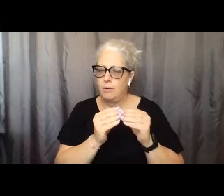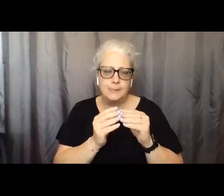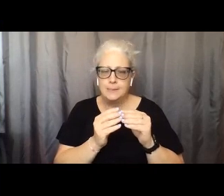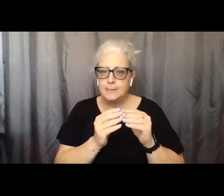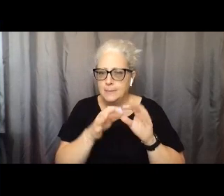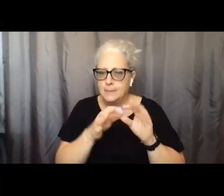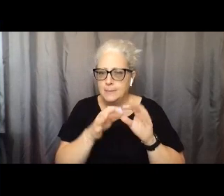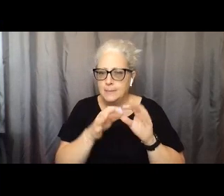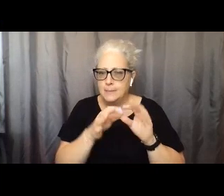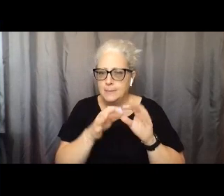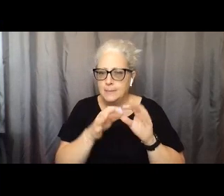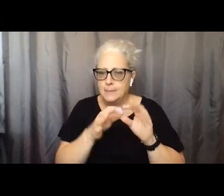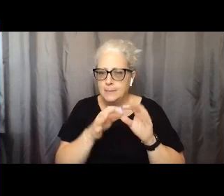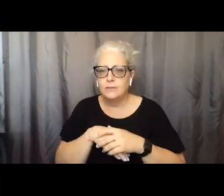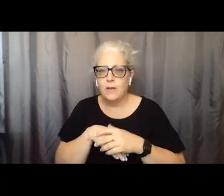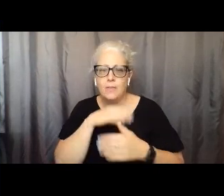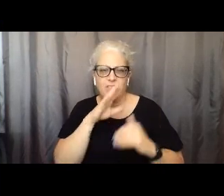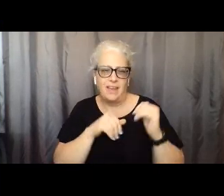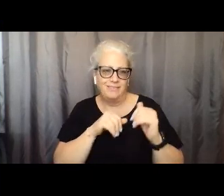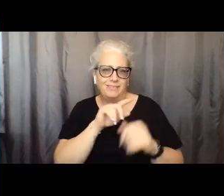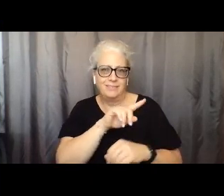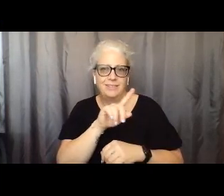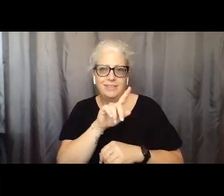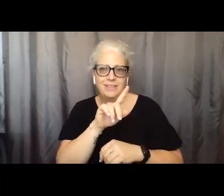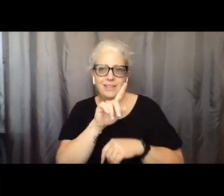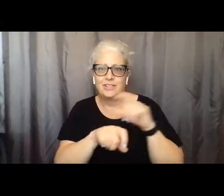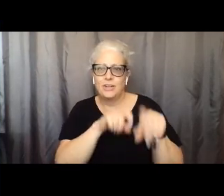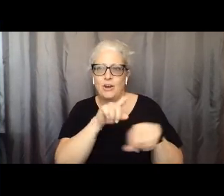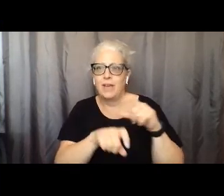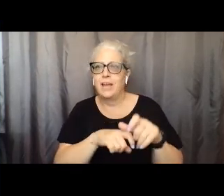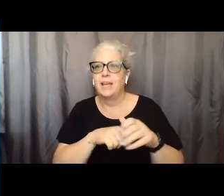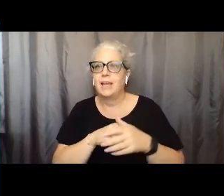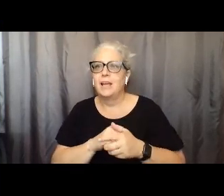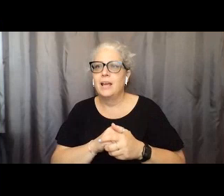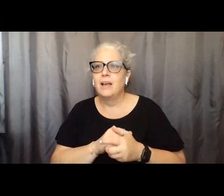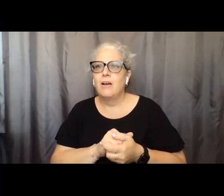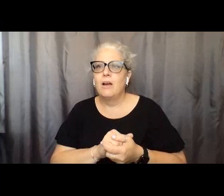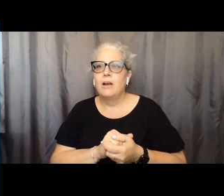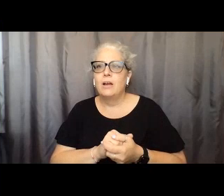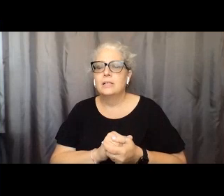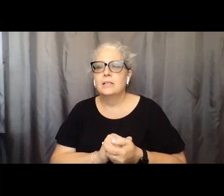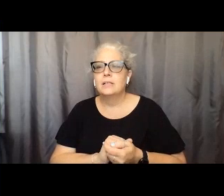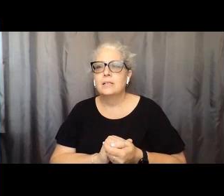survey at the end of August to begin working on the actual transition plan. [Roby Poche (DES)] But in the future,